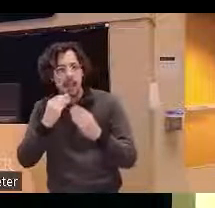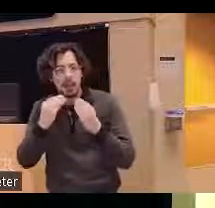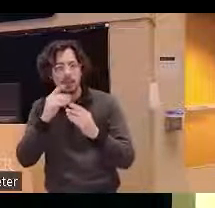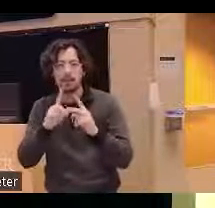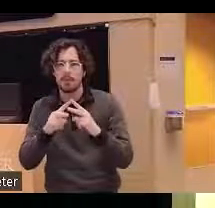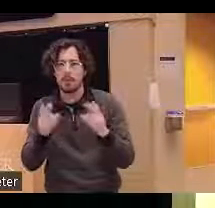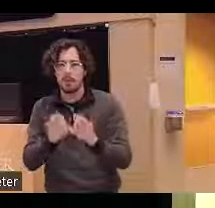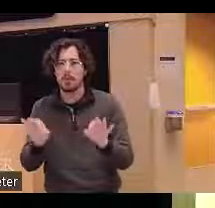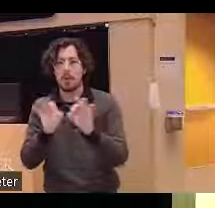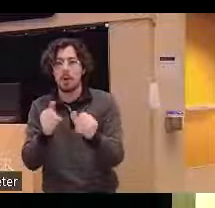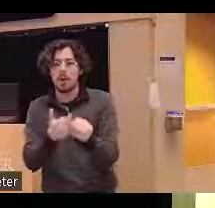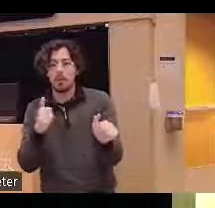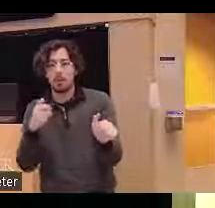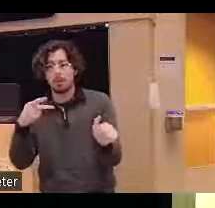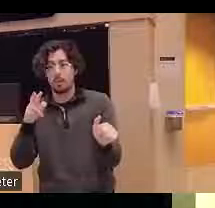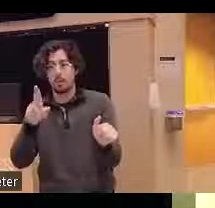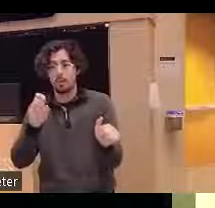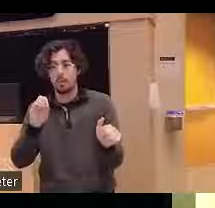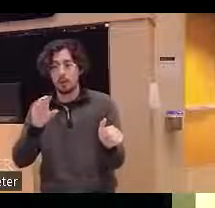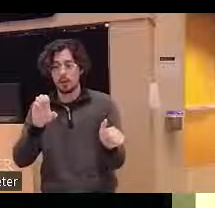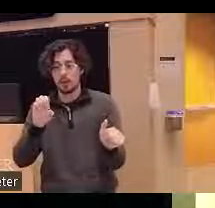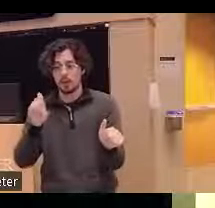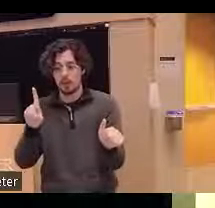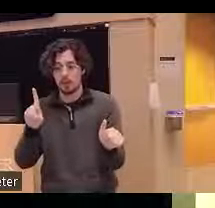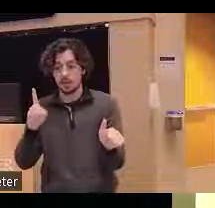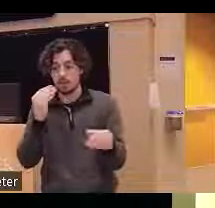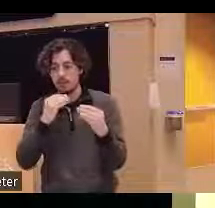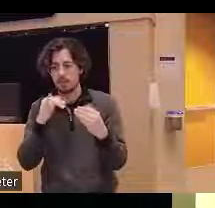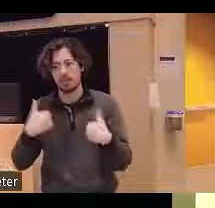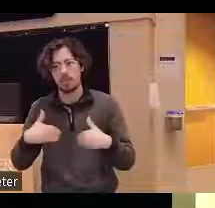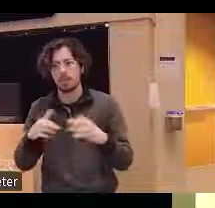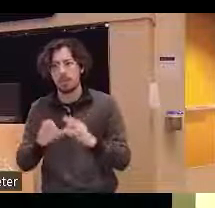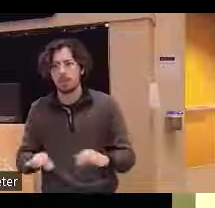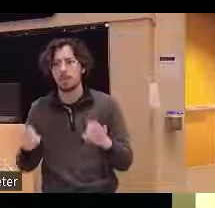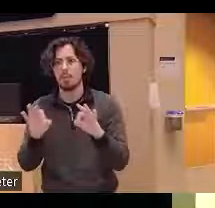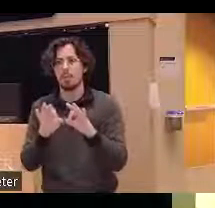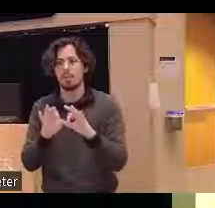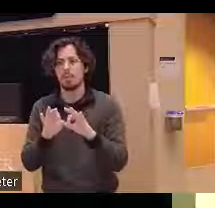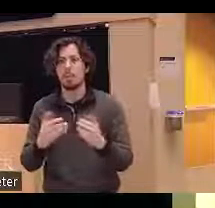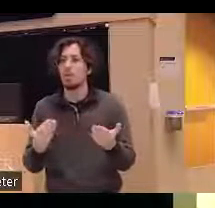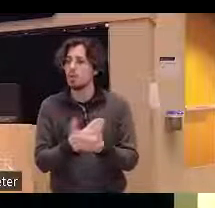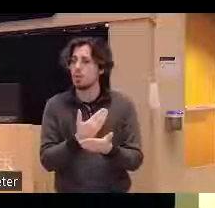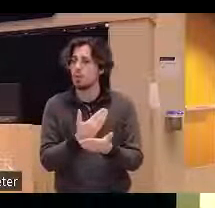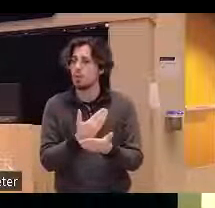processed food is really really key there's new literature that suggests that you know as human